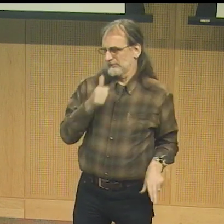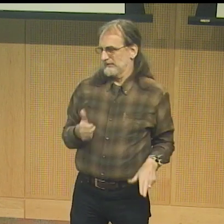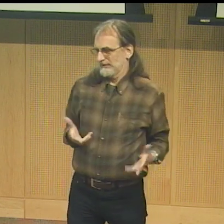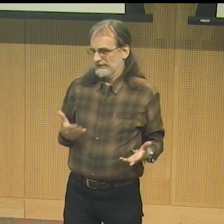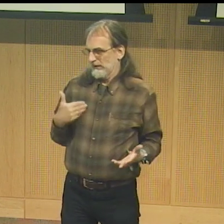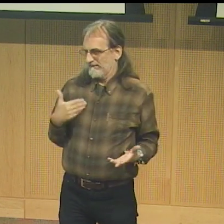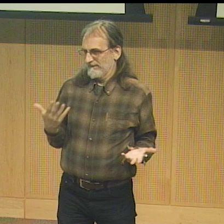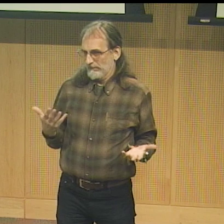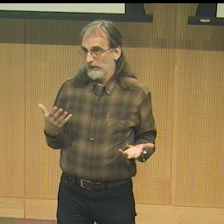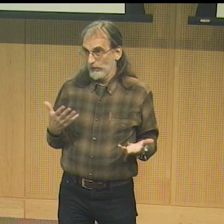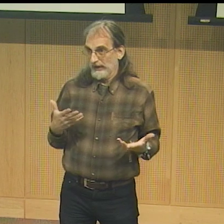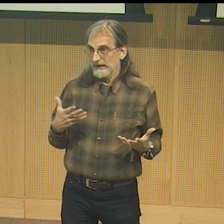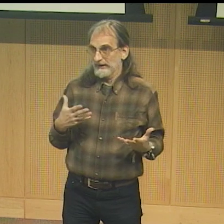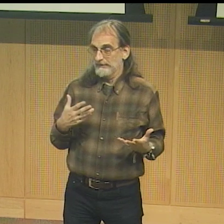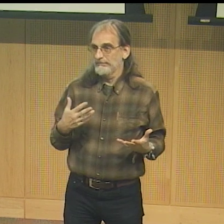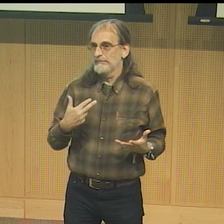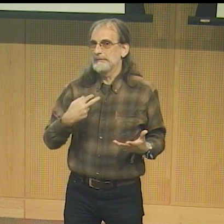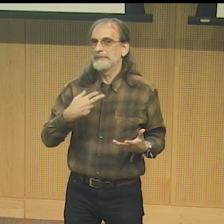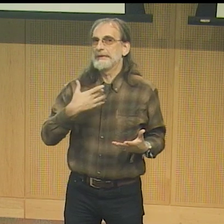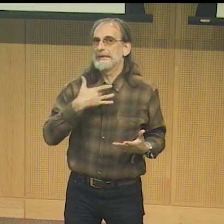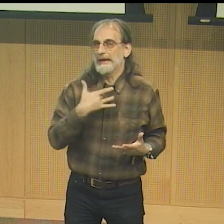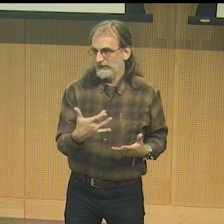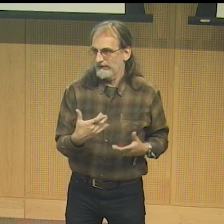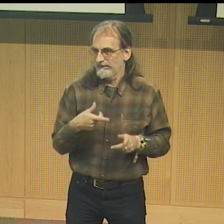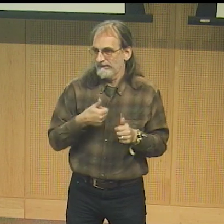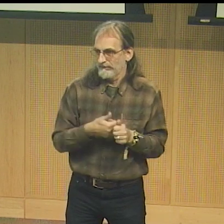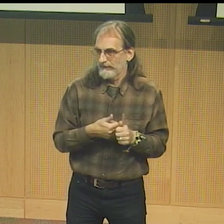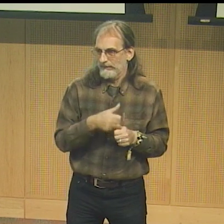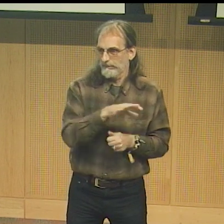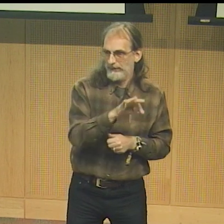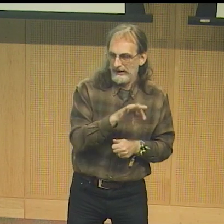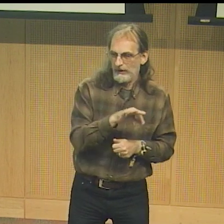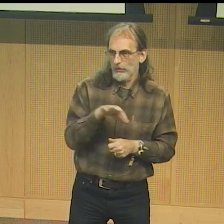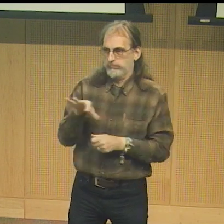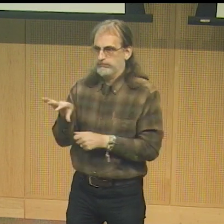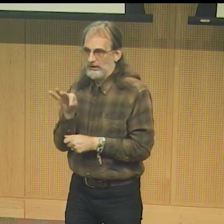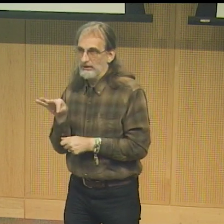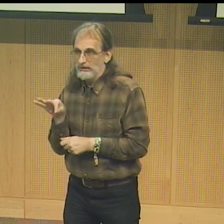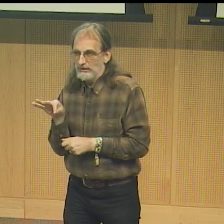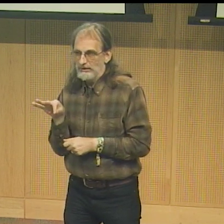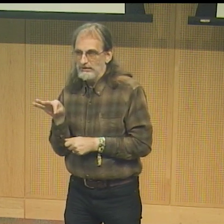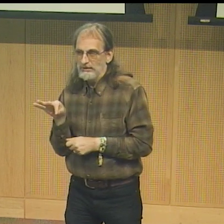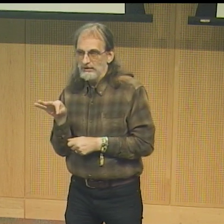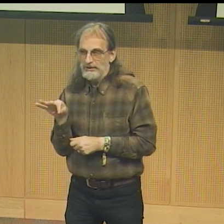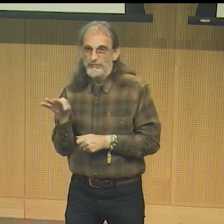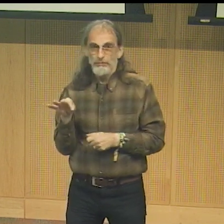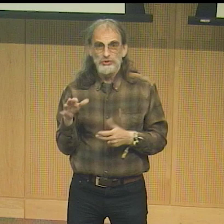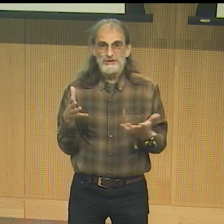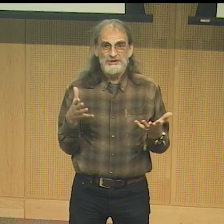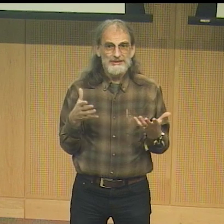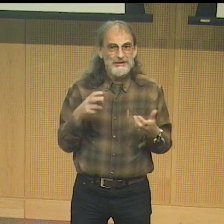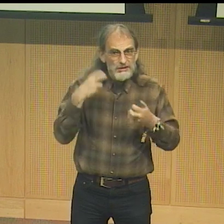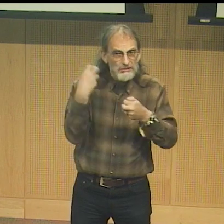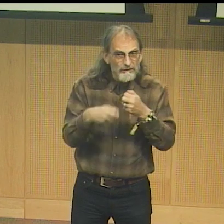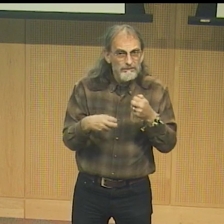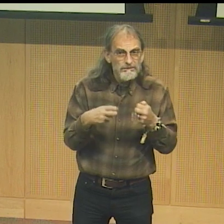And there's no one right answer. But people tend to choose one culture over another.